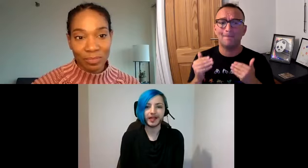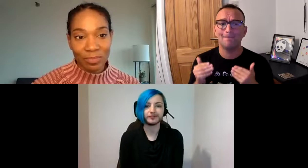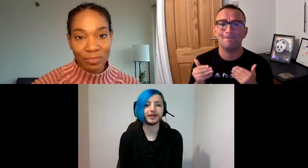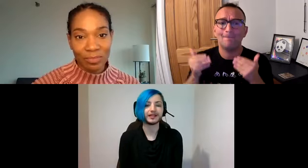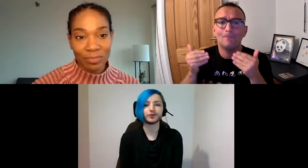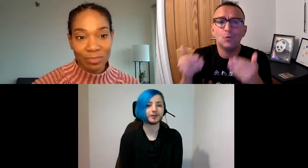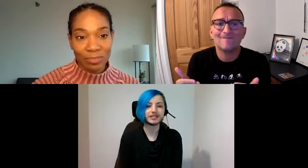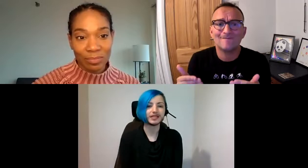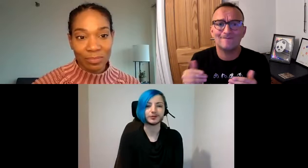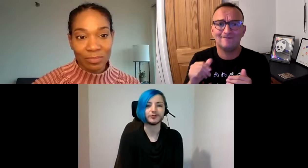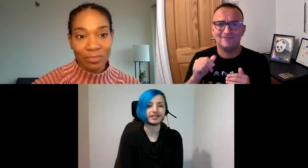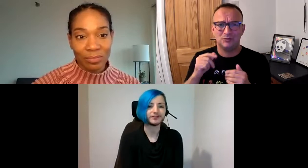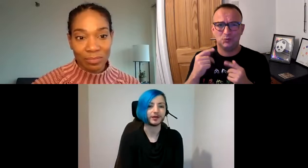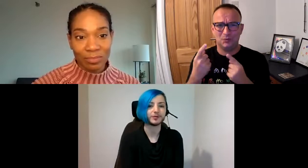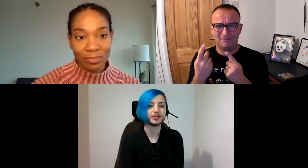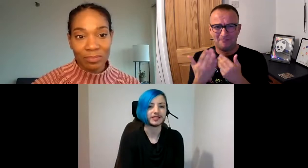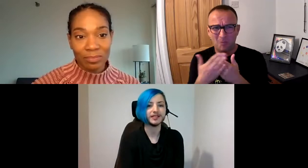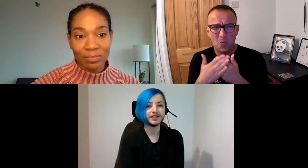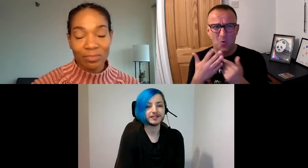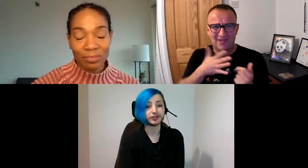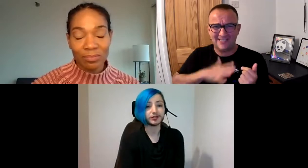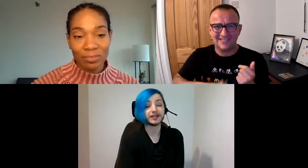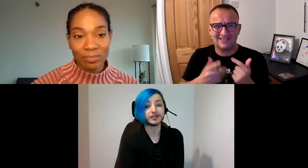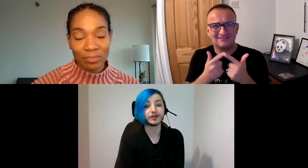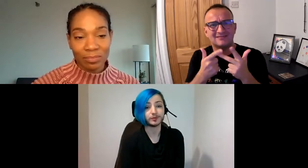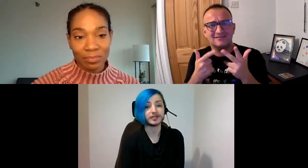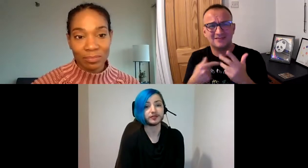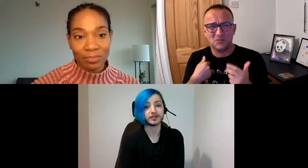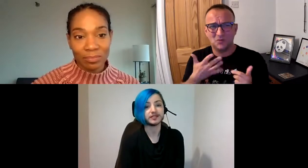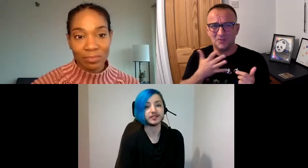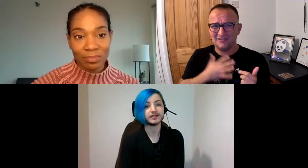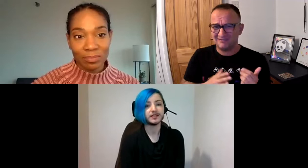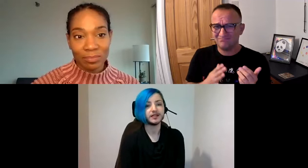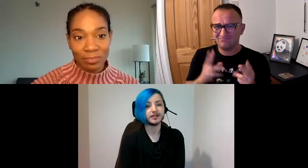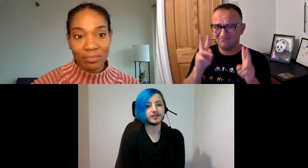kind of funded bit of research we are just doing it on